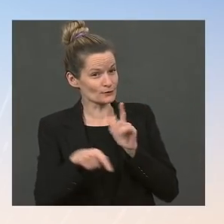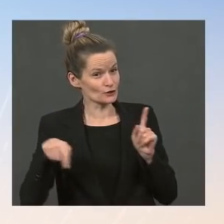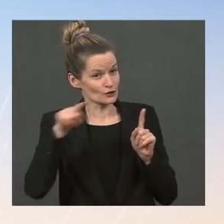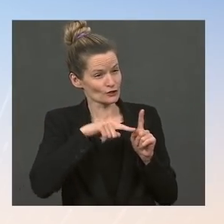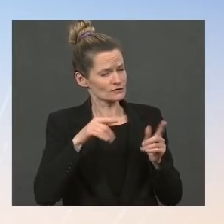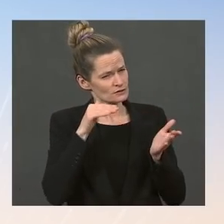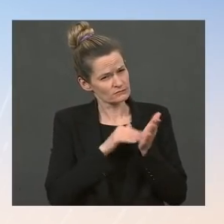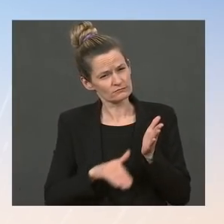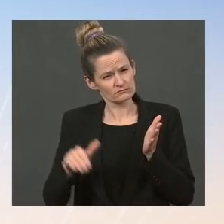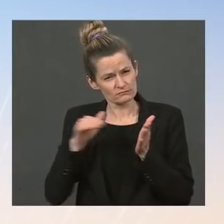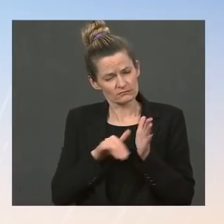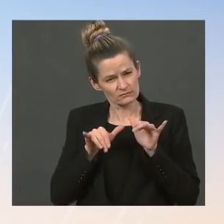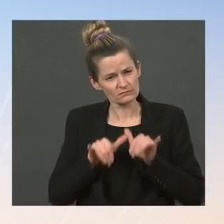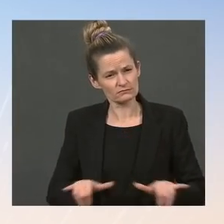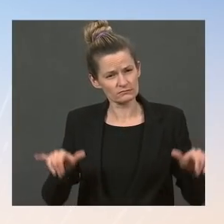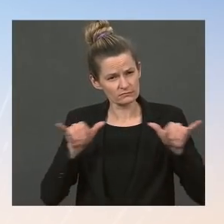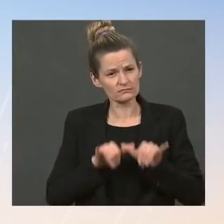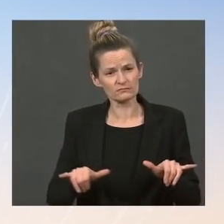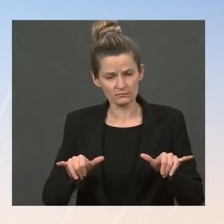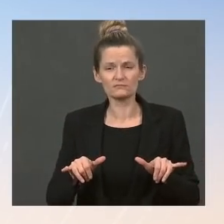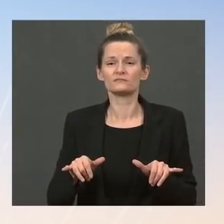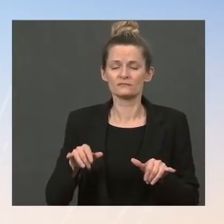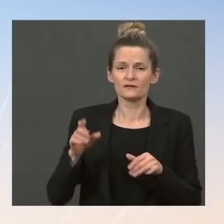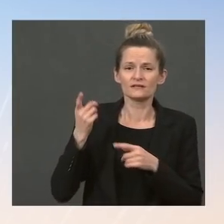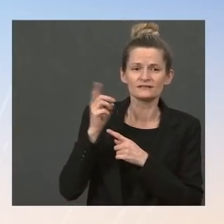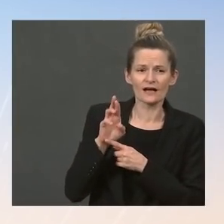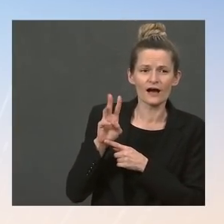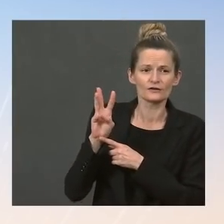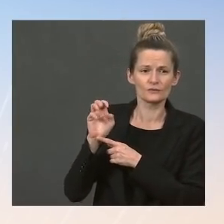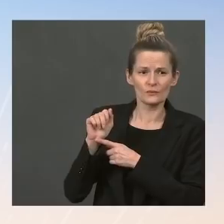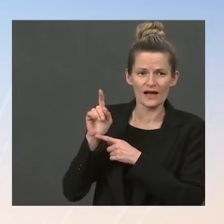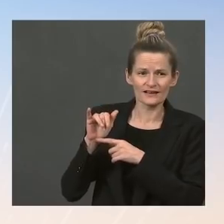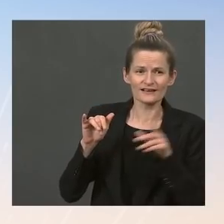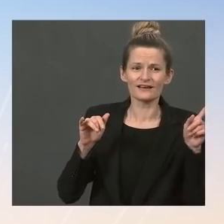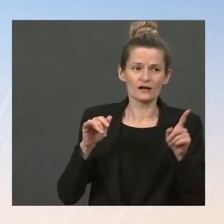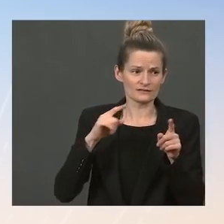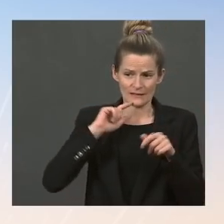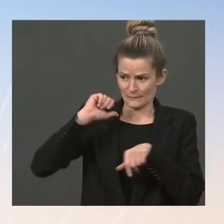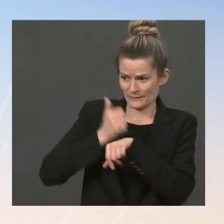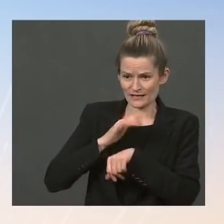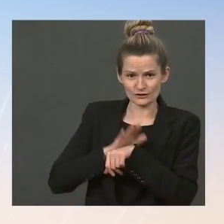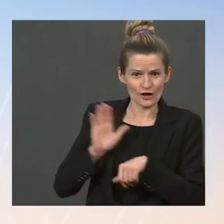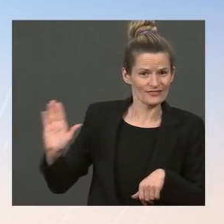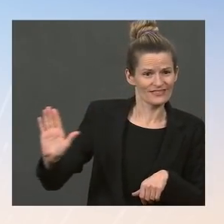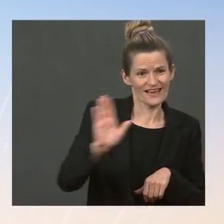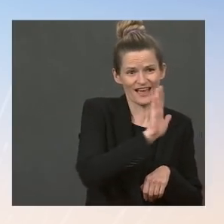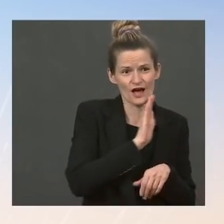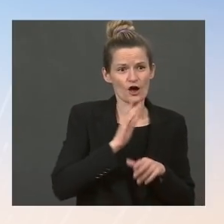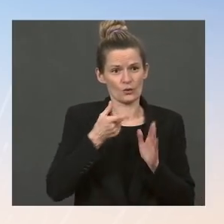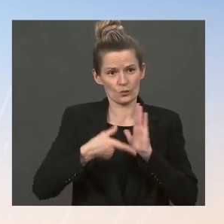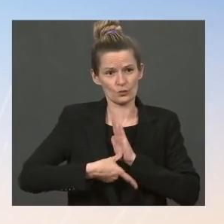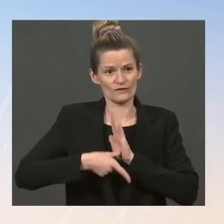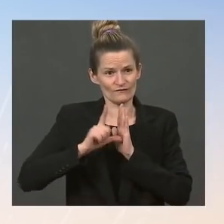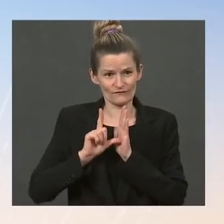Dr. Walensky: "Based on the FDA review and ACIP and, exactly as you said, the note that immunocompromised people actually never got, really, a good immune protection to begin with,